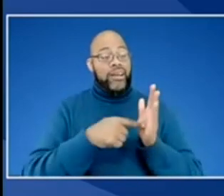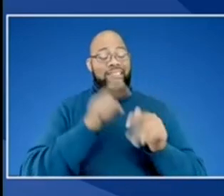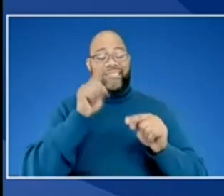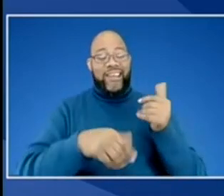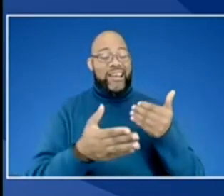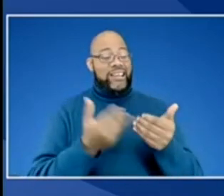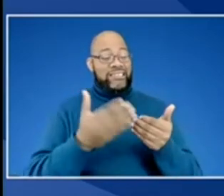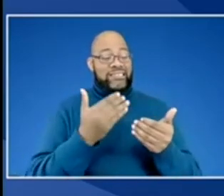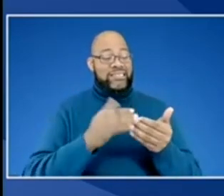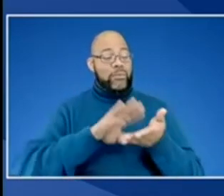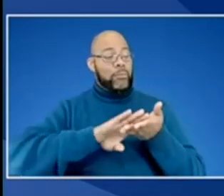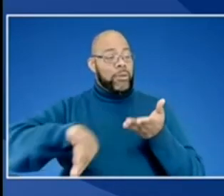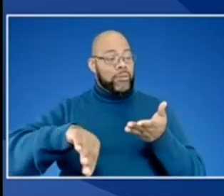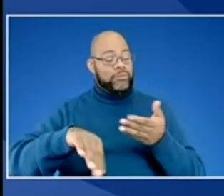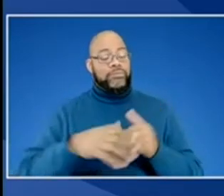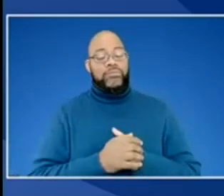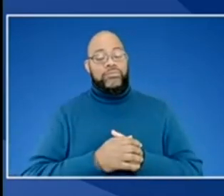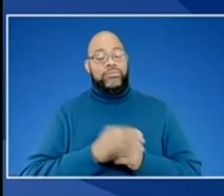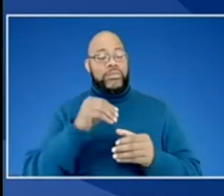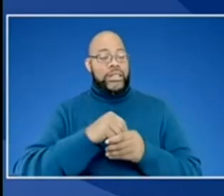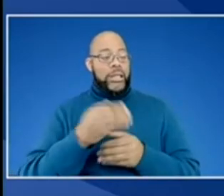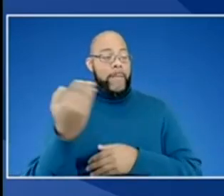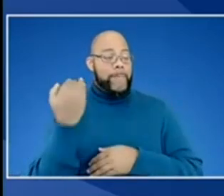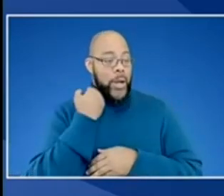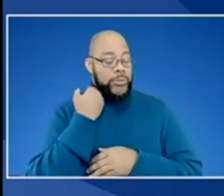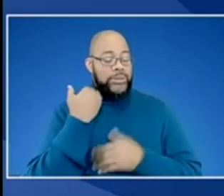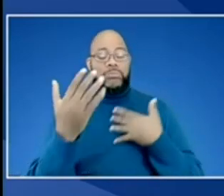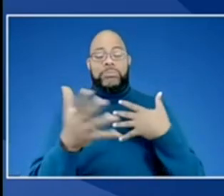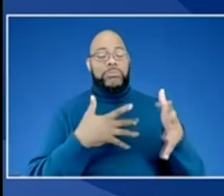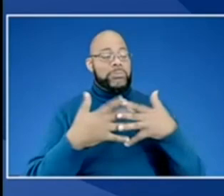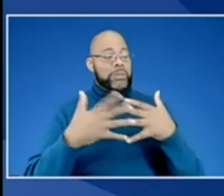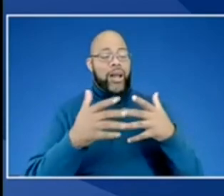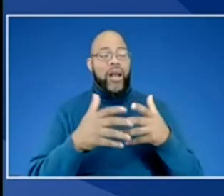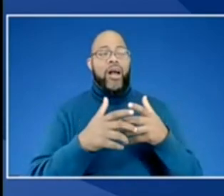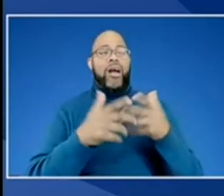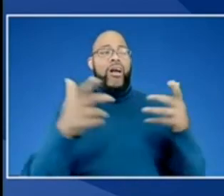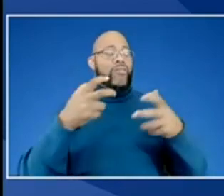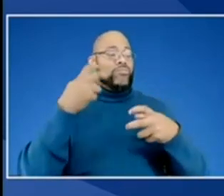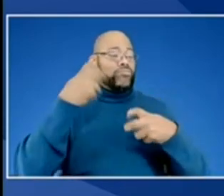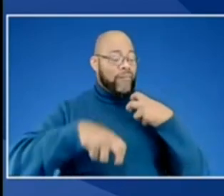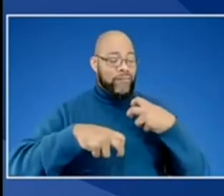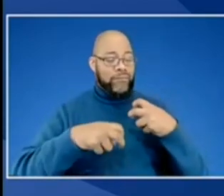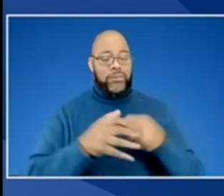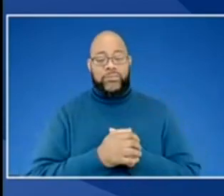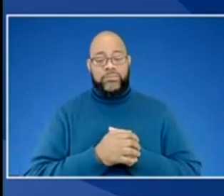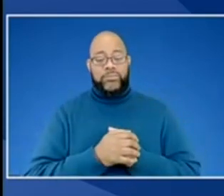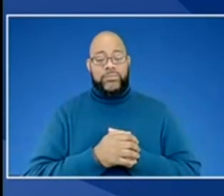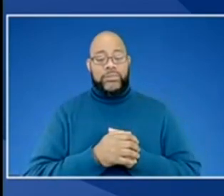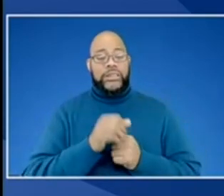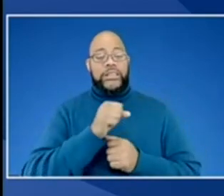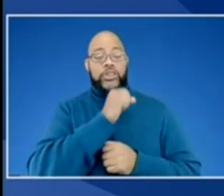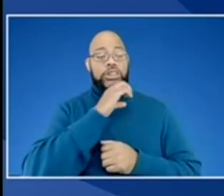discharged in bankruptcy despite great hardship. Senior borrowers are twice as